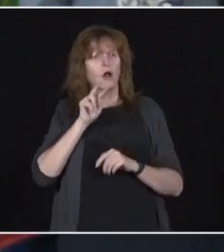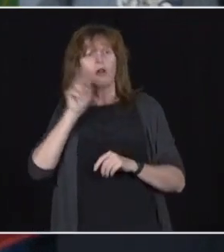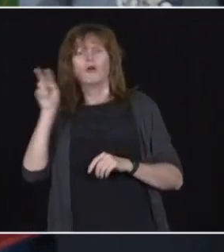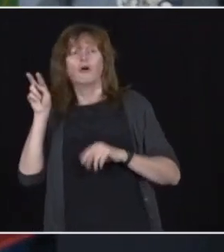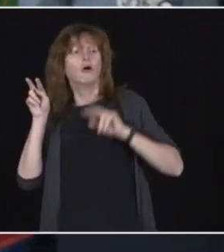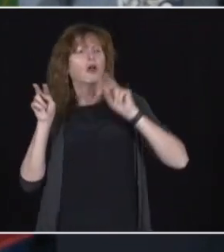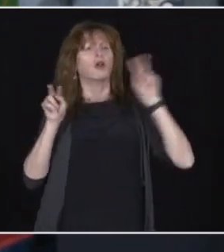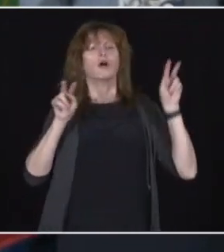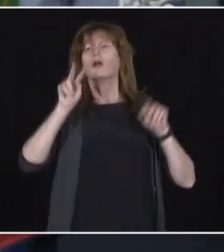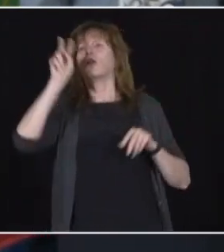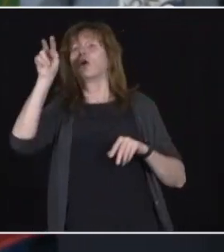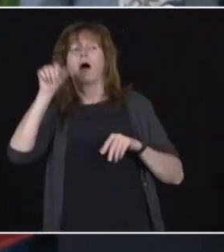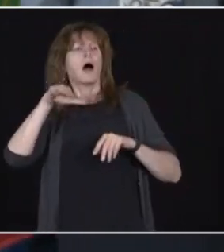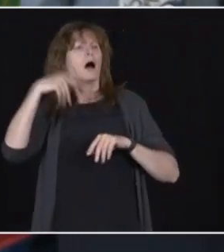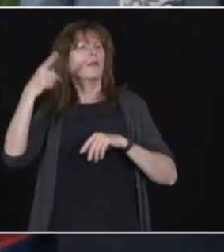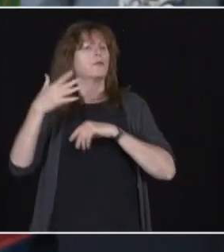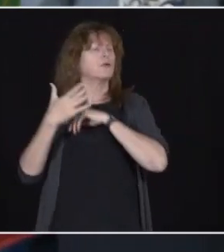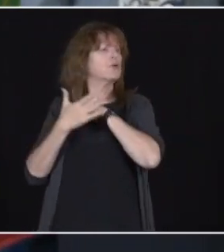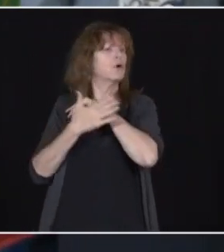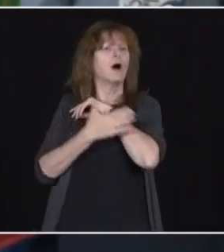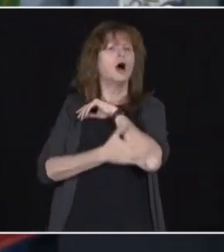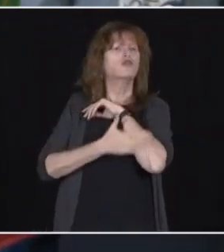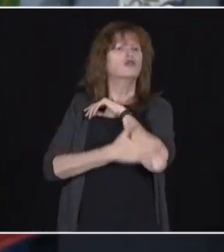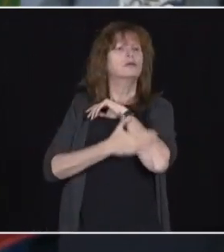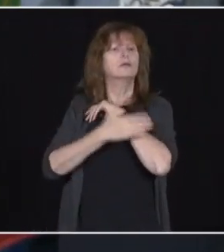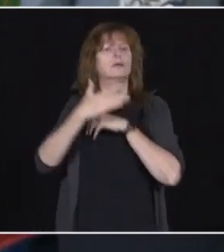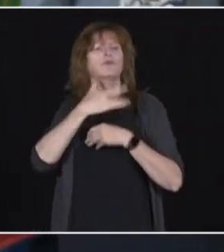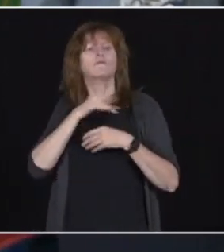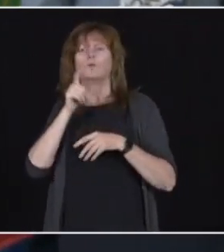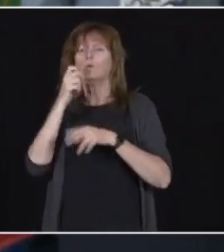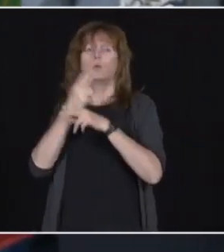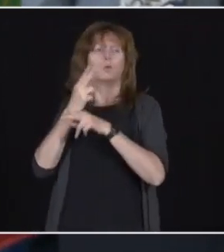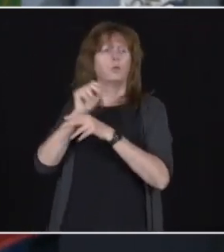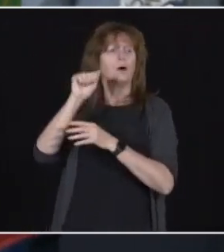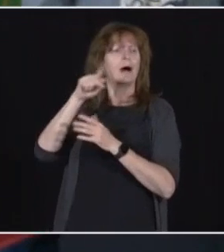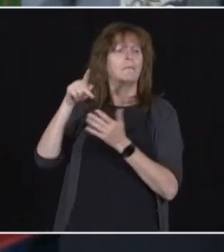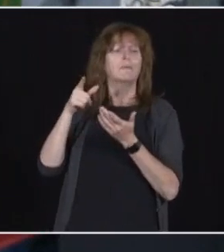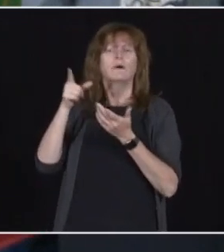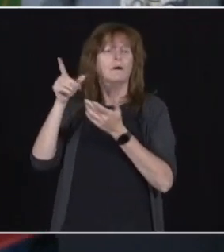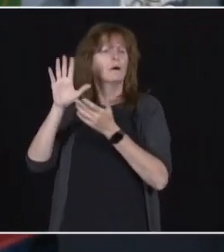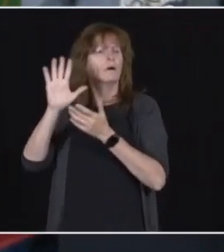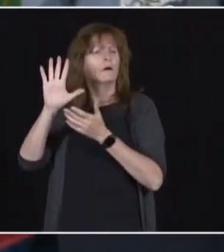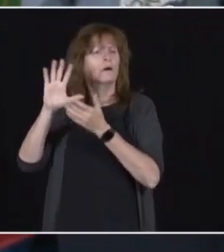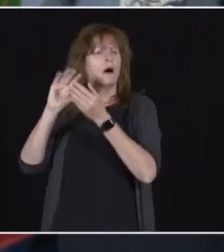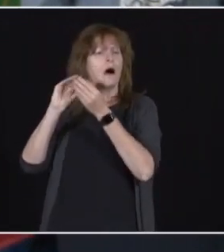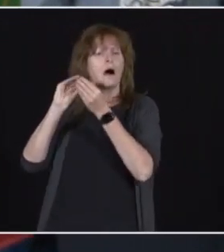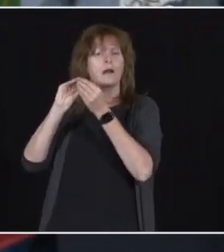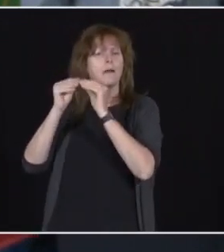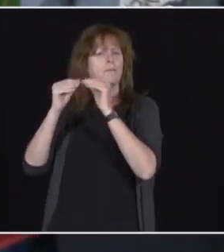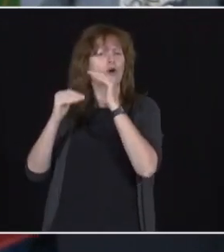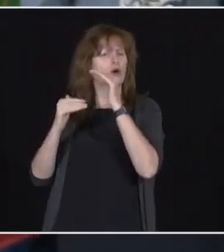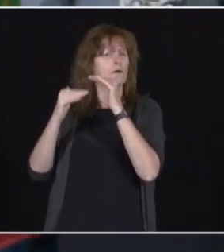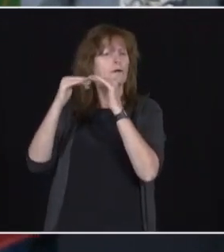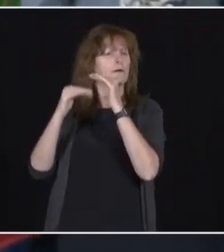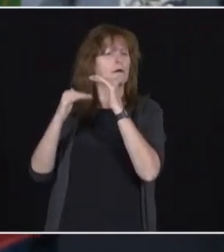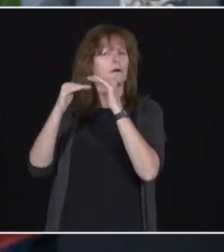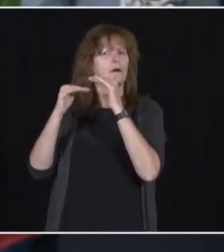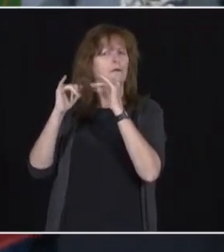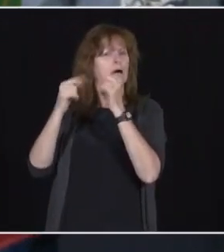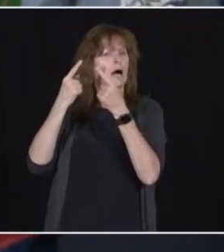have tried other apps, and to see what is a core metric that is necessary to show its effectiveness. The number is not there yet.